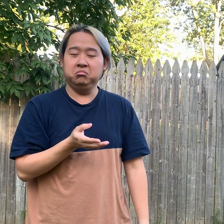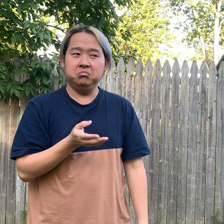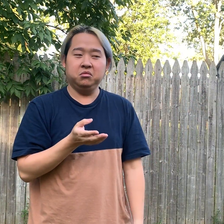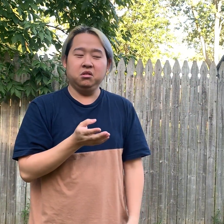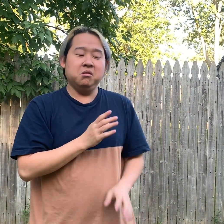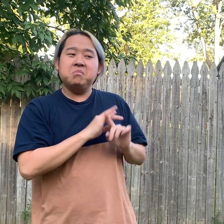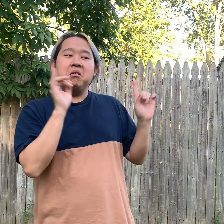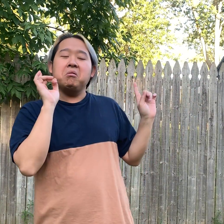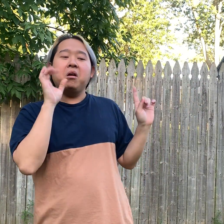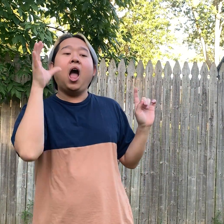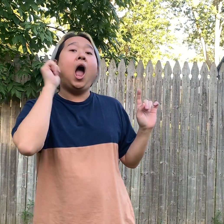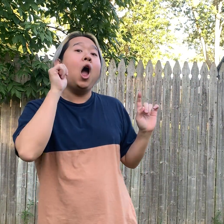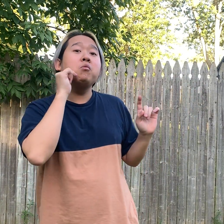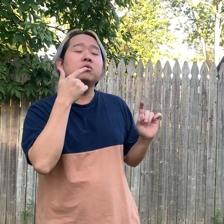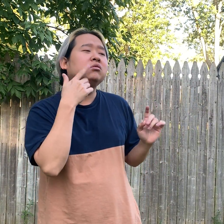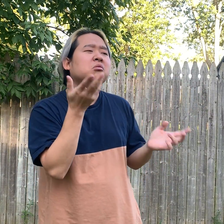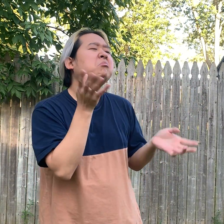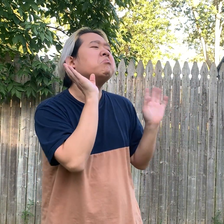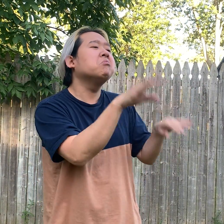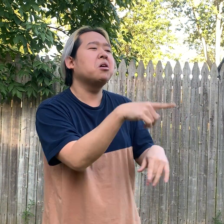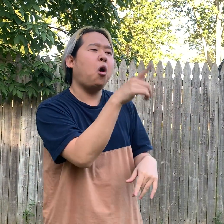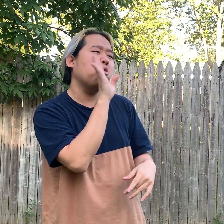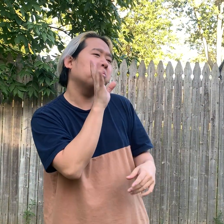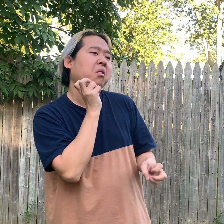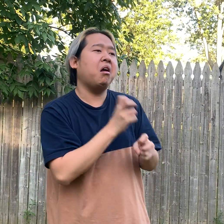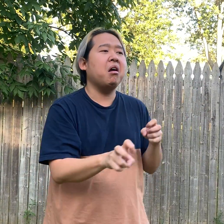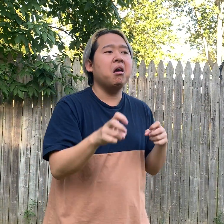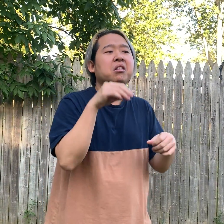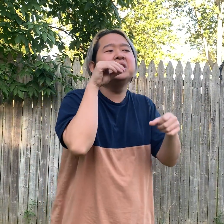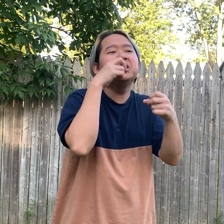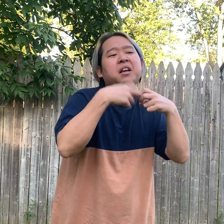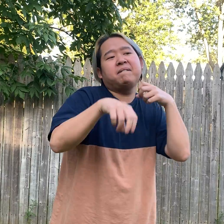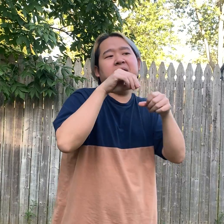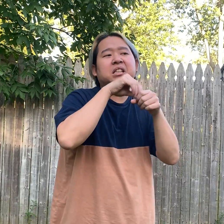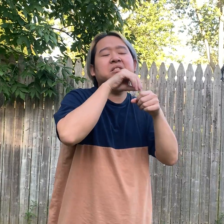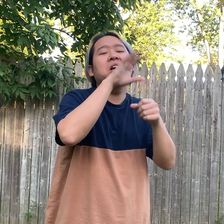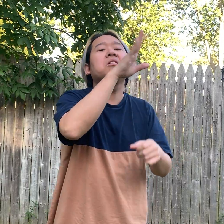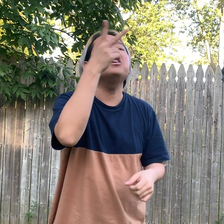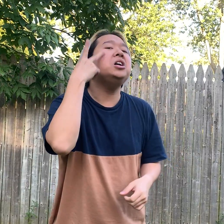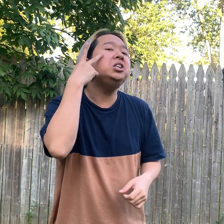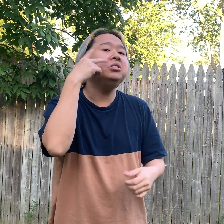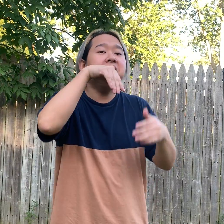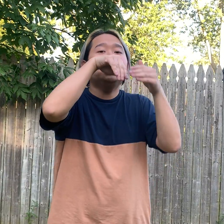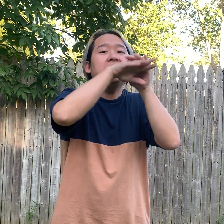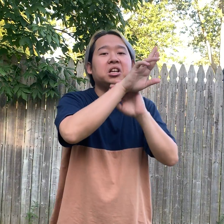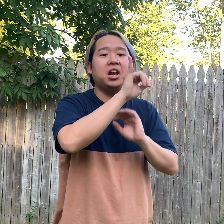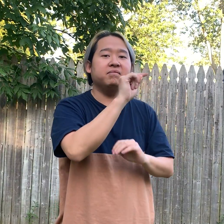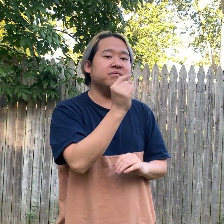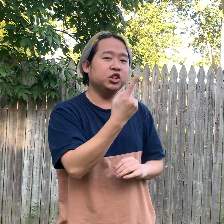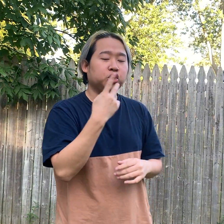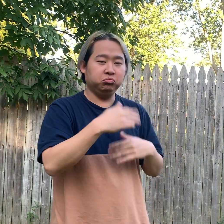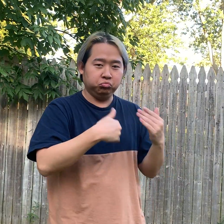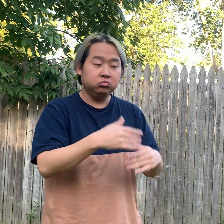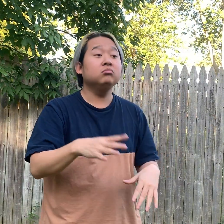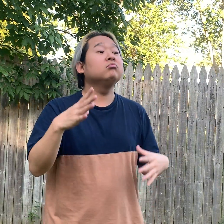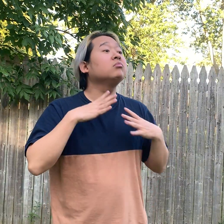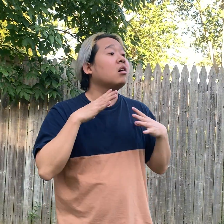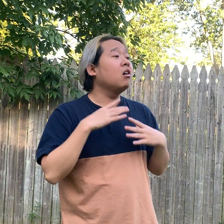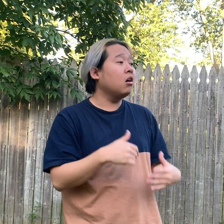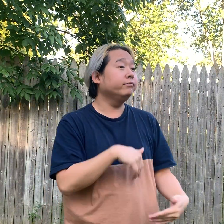Despite all my successes, my aunt was STILL skeptical of my ability to succeed at RIT saying that the coursework would be much harder and more demanding than I had previously experienced.